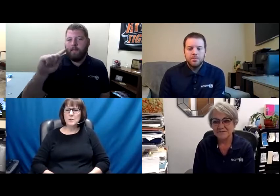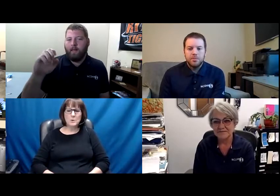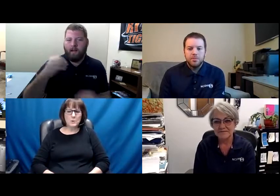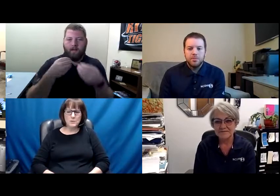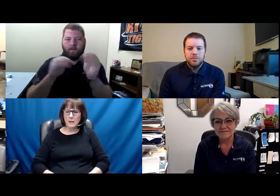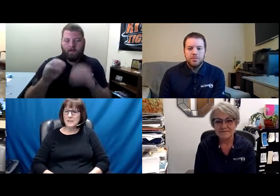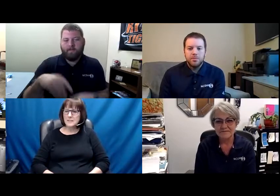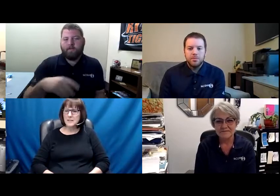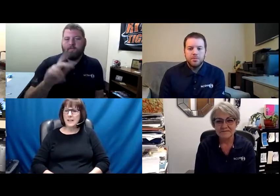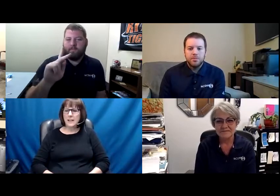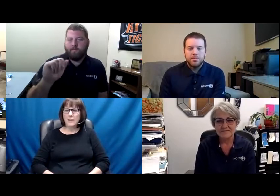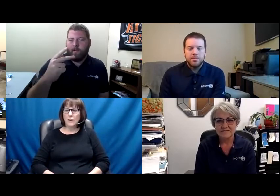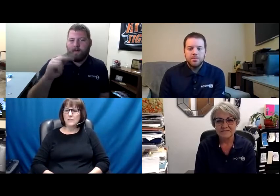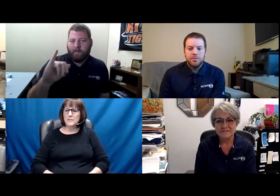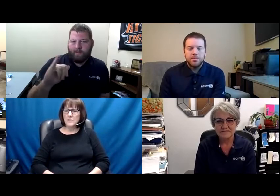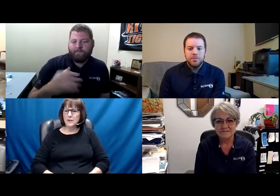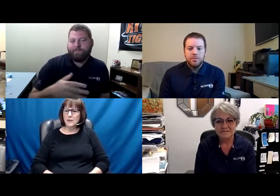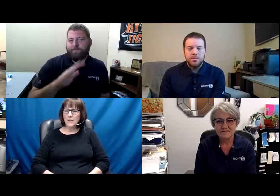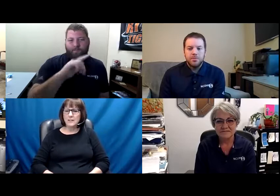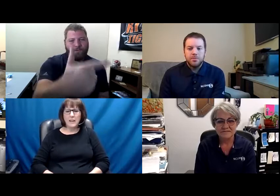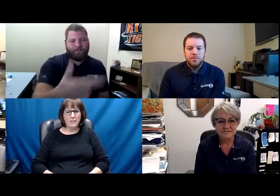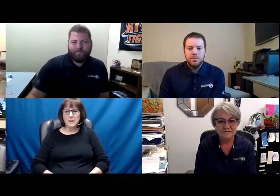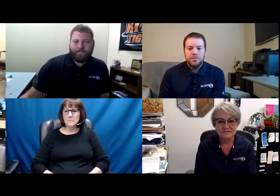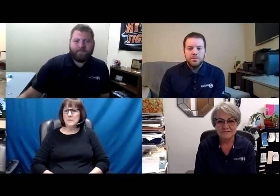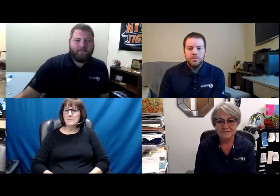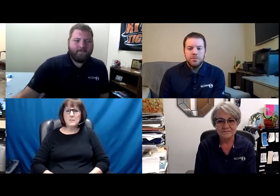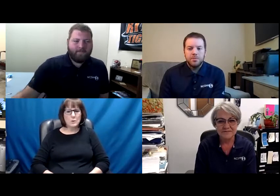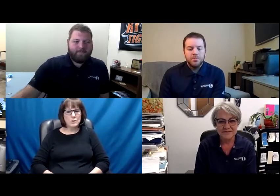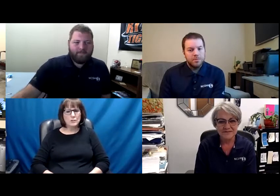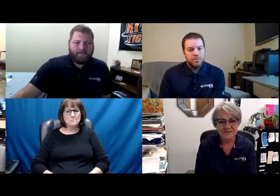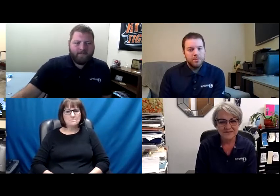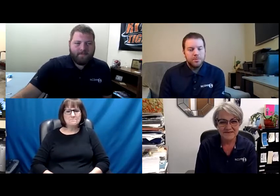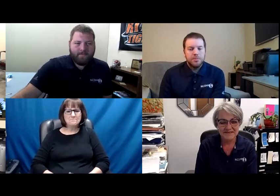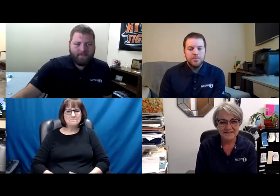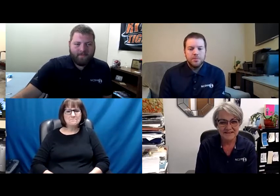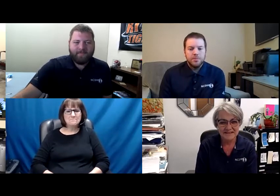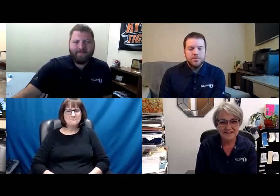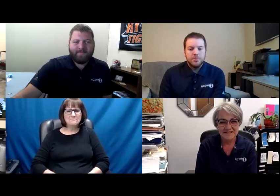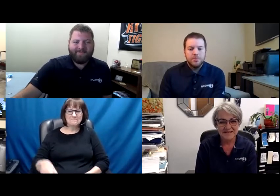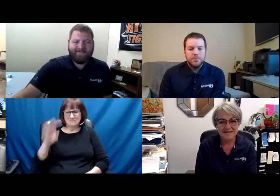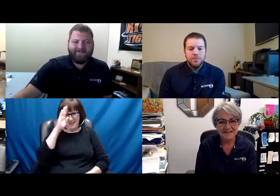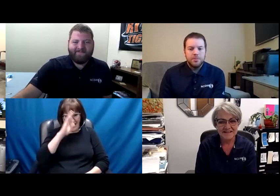North Platte and our office there and Kathy your turn. Hi I'm Kathy